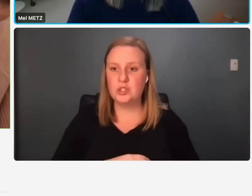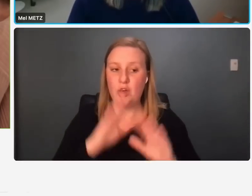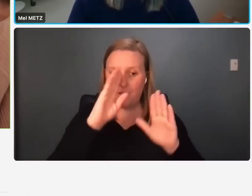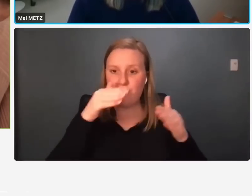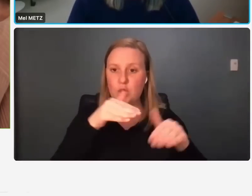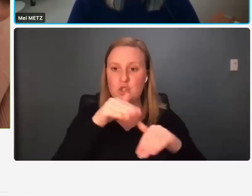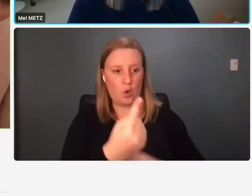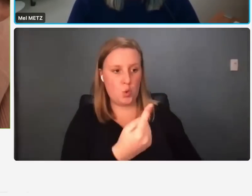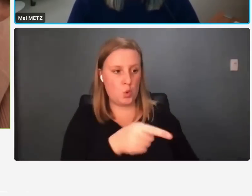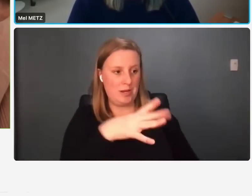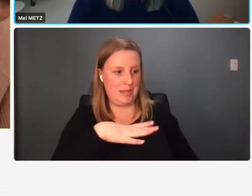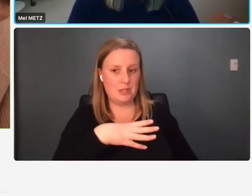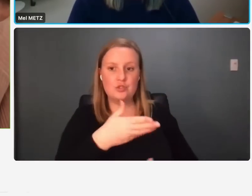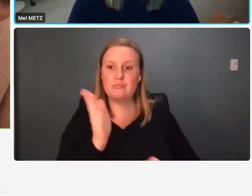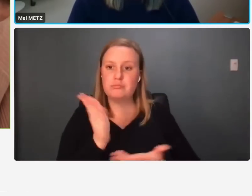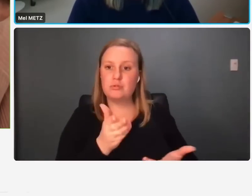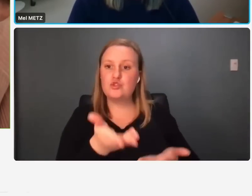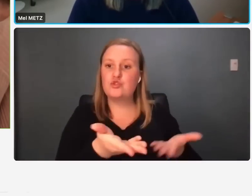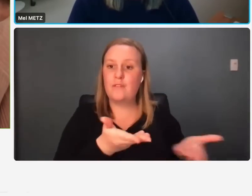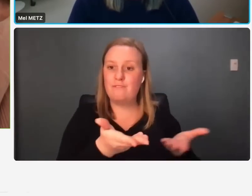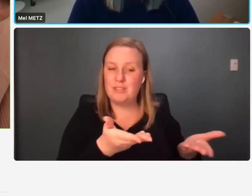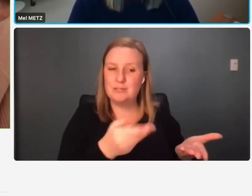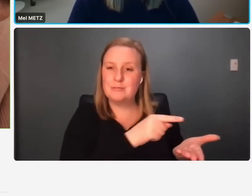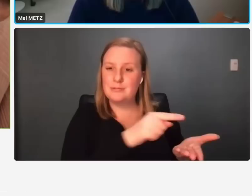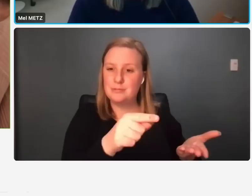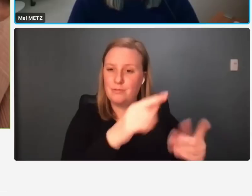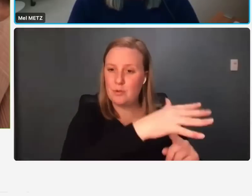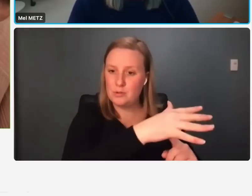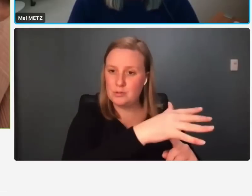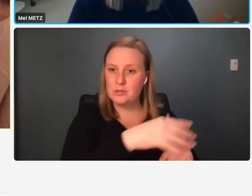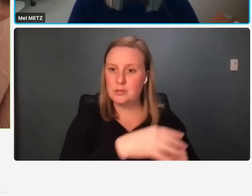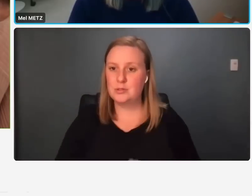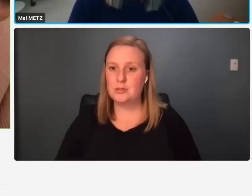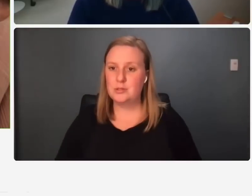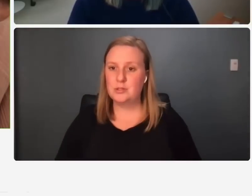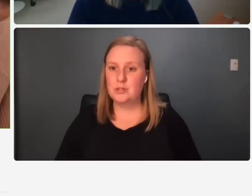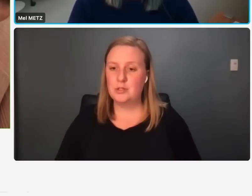It's also important to note that the new Act is going to replace both the Aged Care Act and the Aged Care